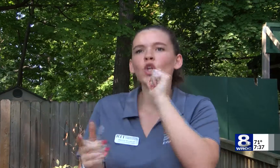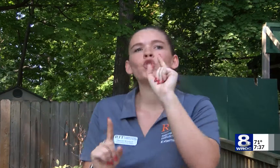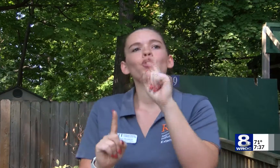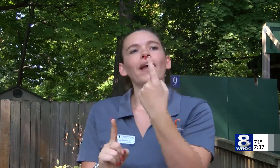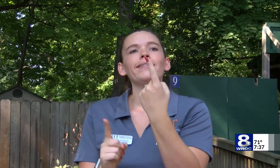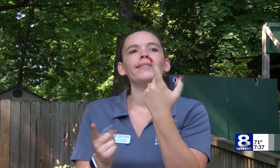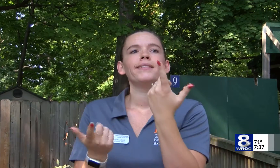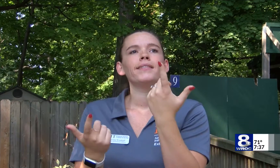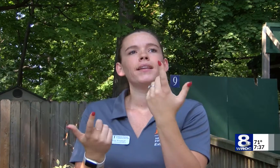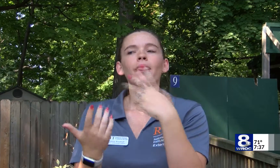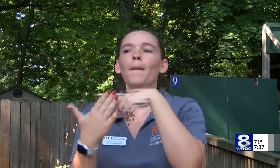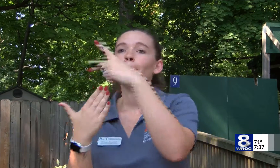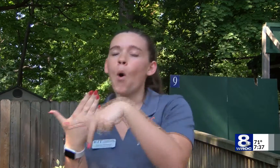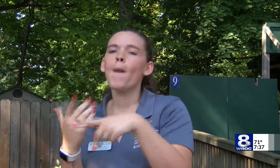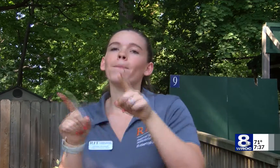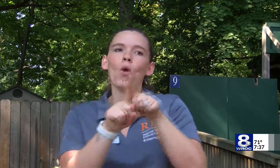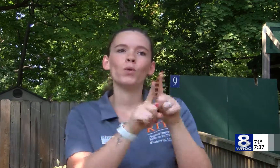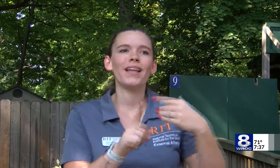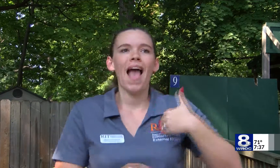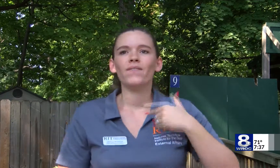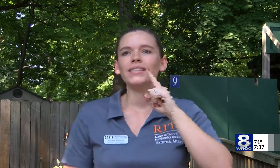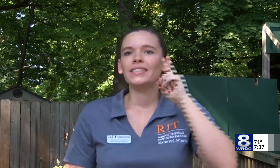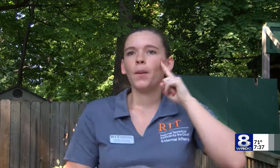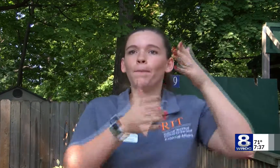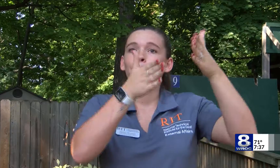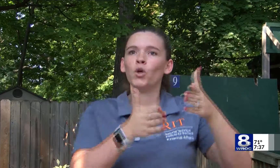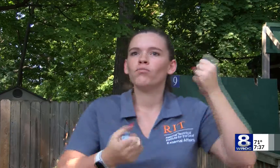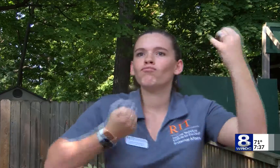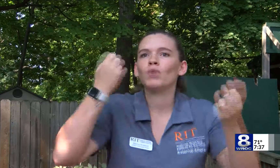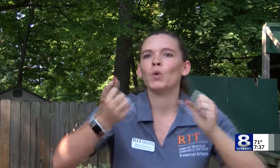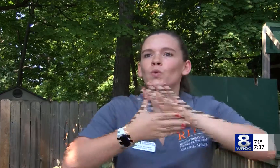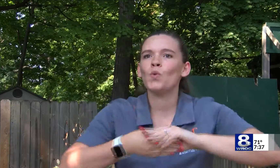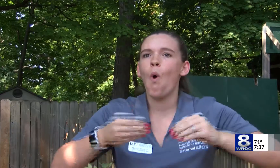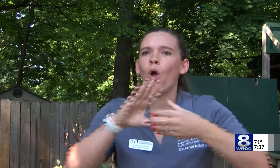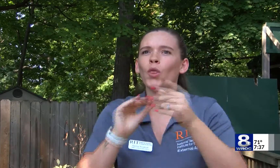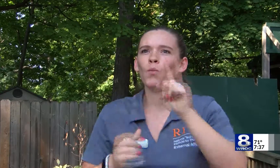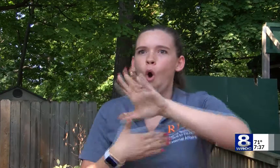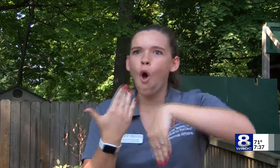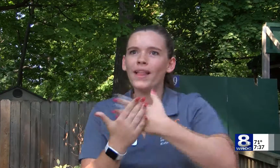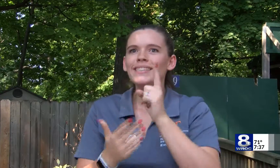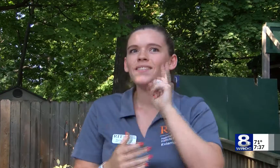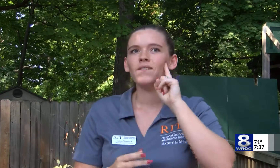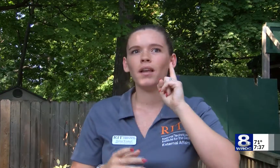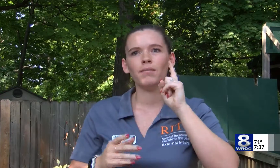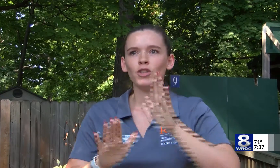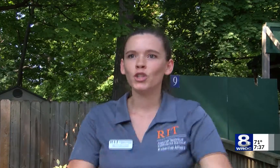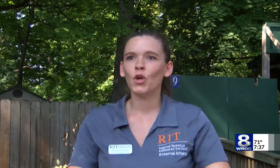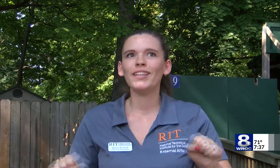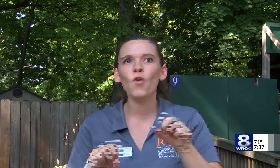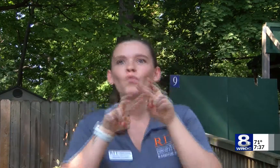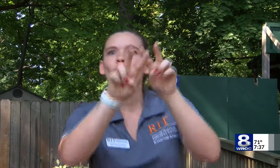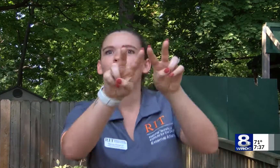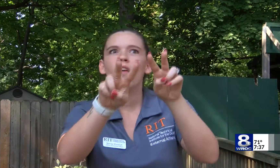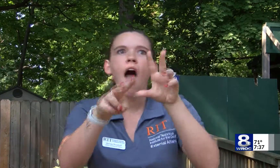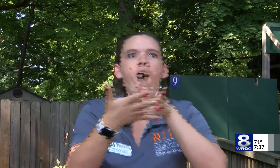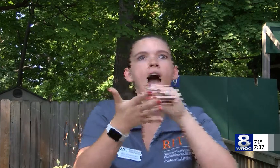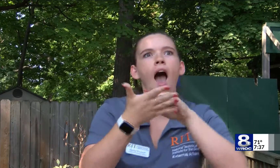way to access the information. It's great to see deaf people provide information for the animals in their